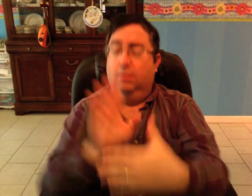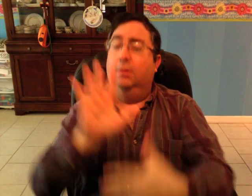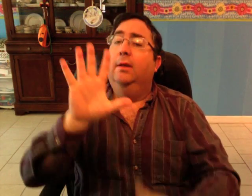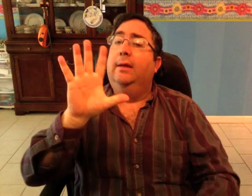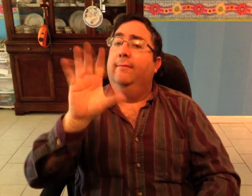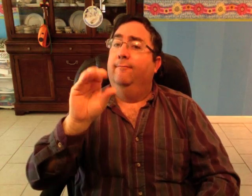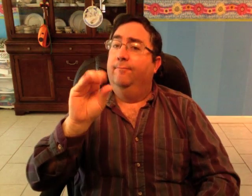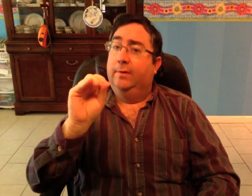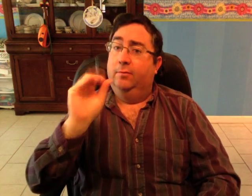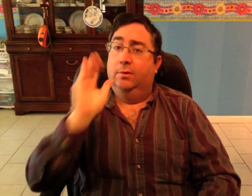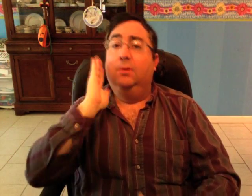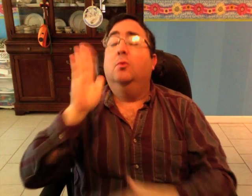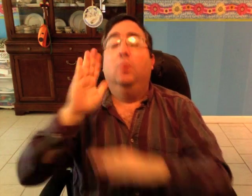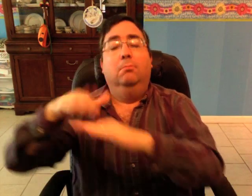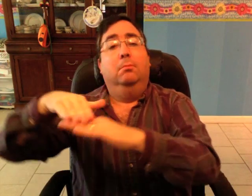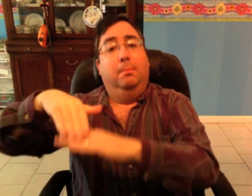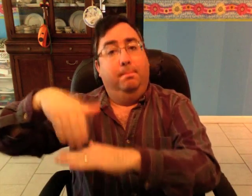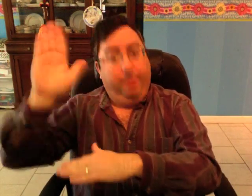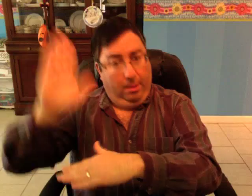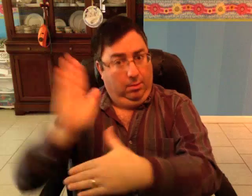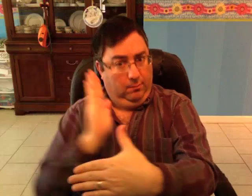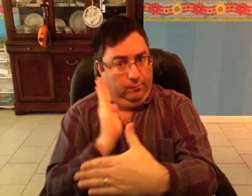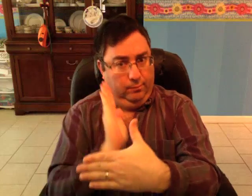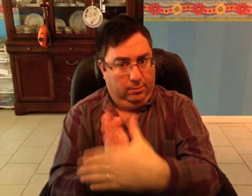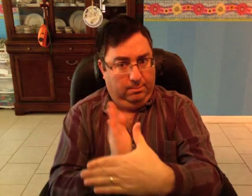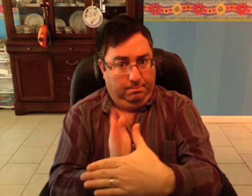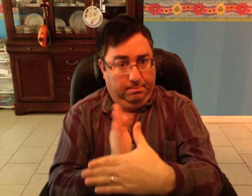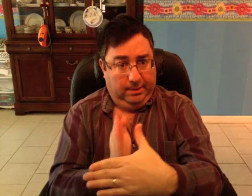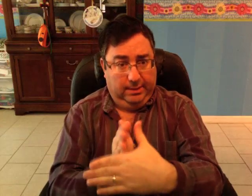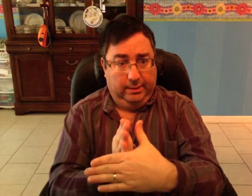and 50 would score above the mean.